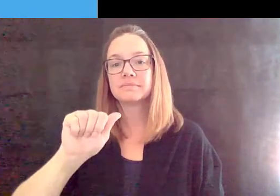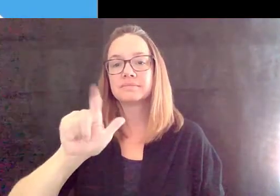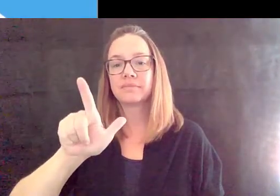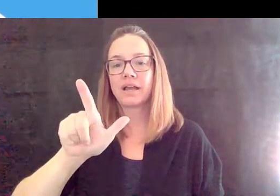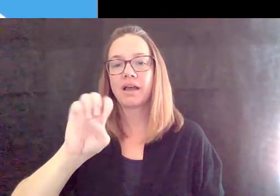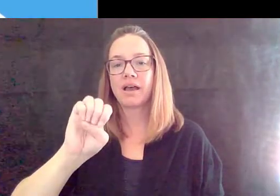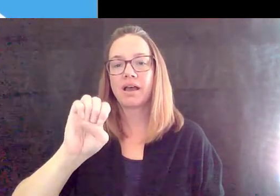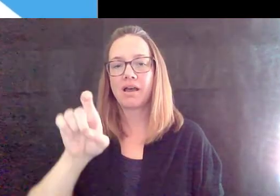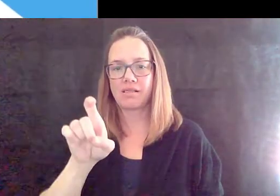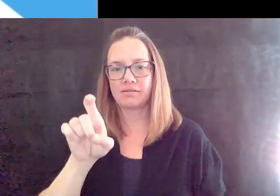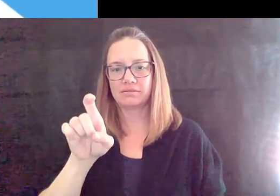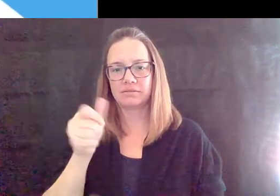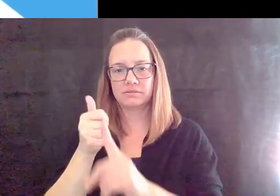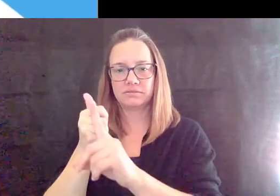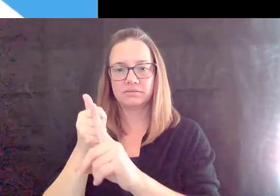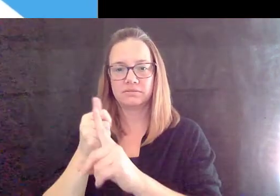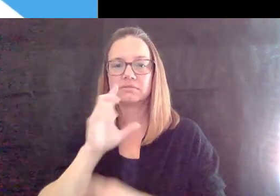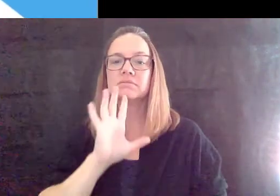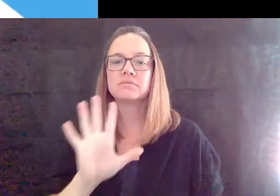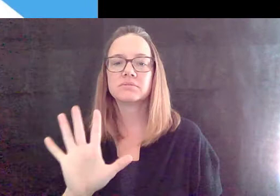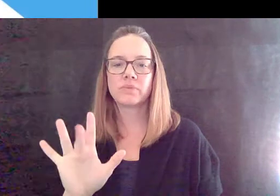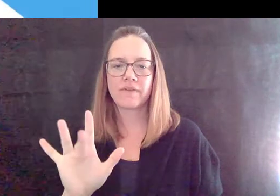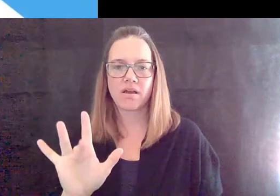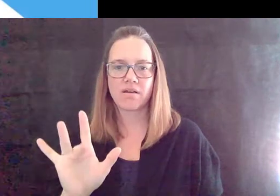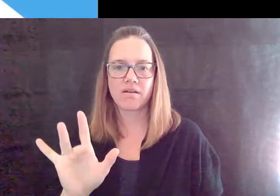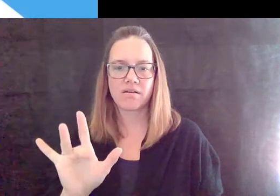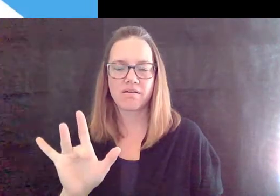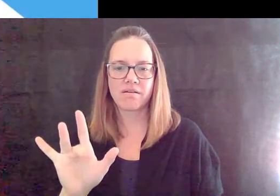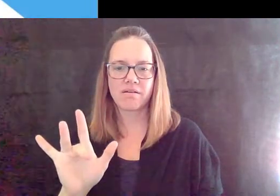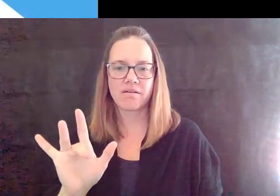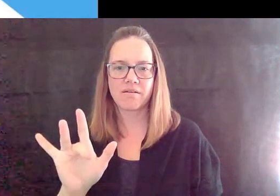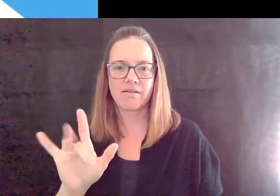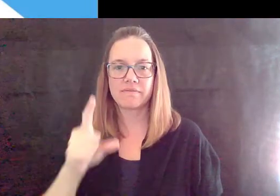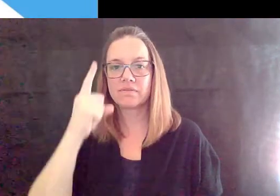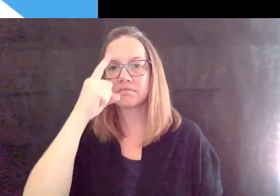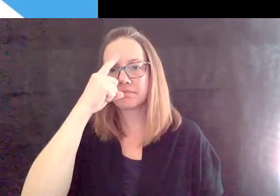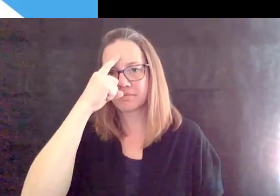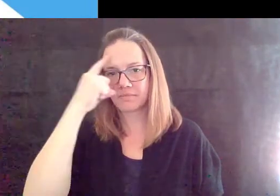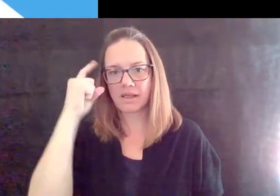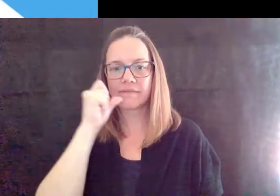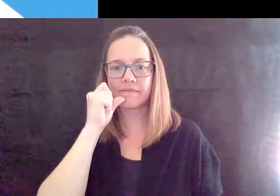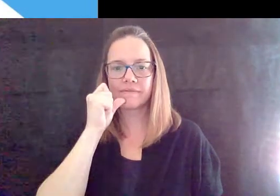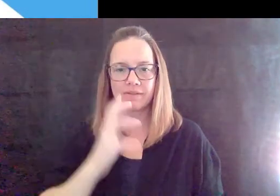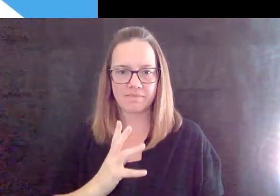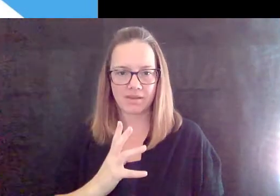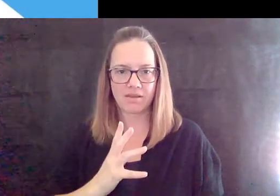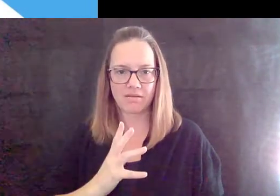So Alex is a 25-year-old black female